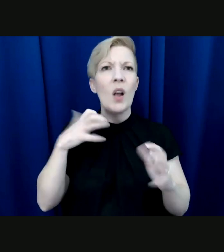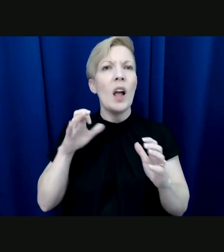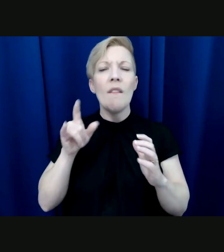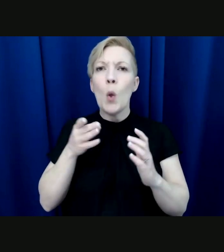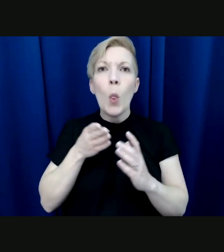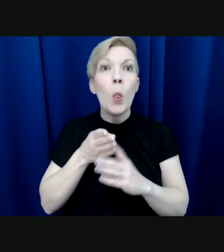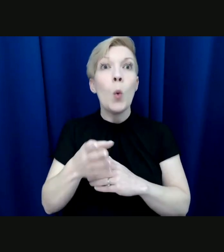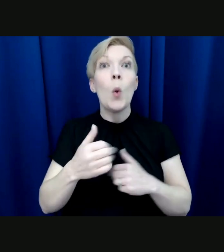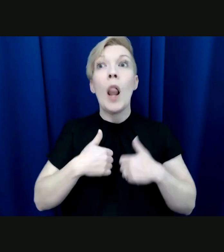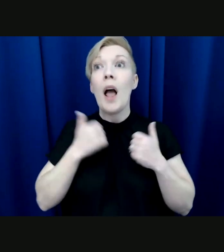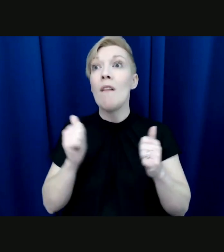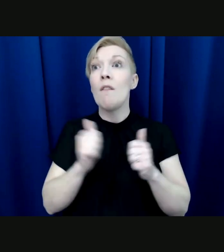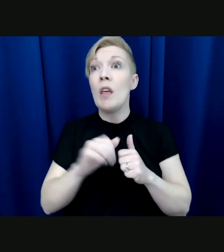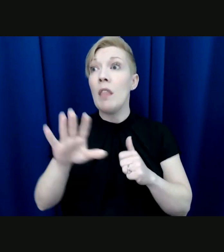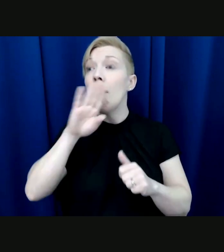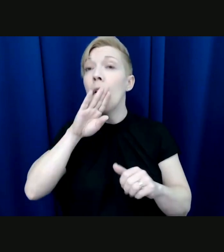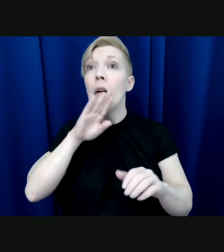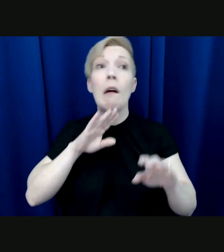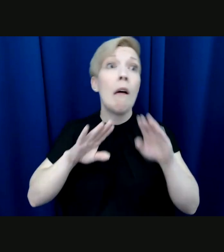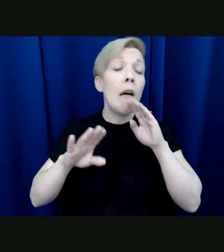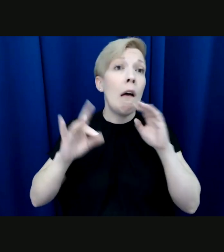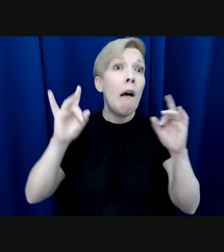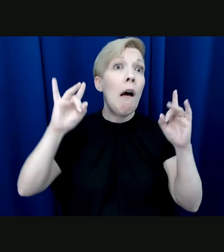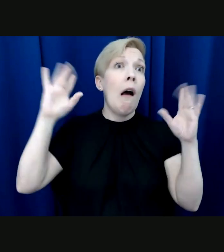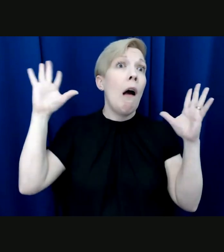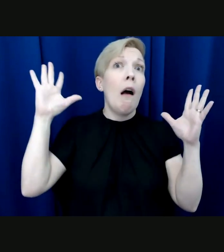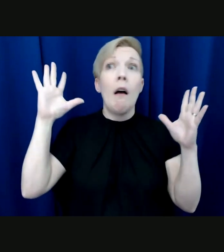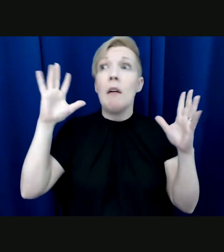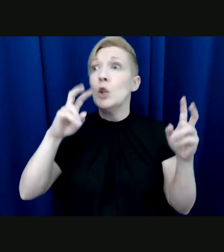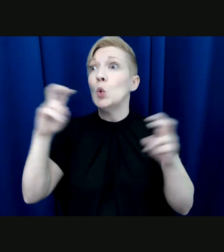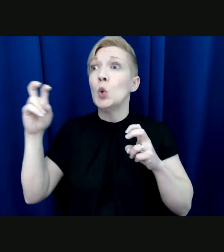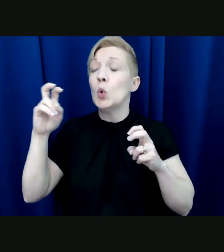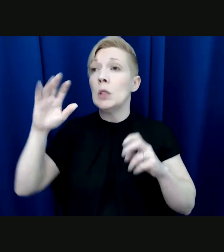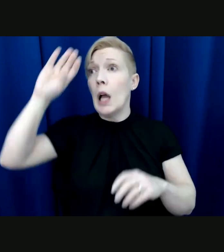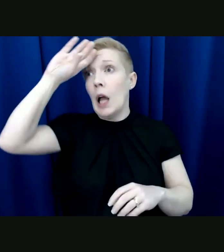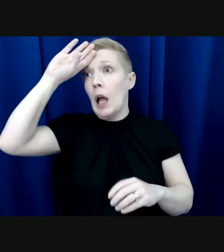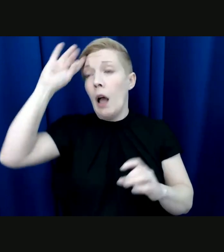in trying to keep the public alert and making change and listening?